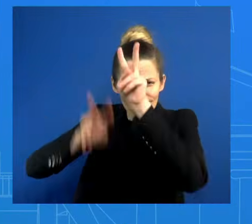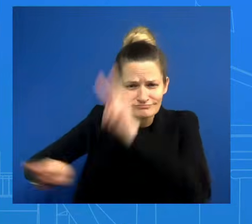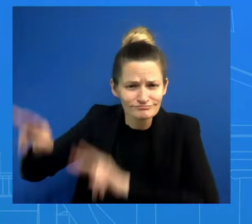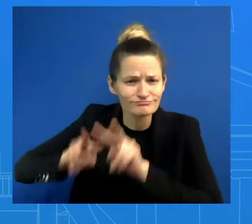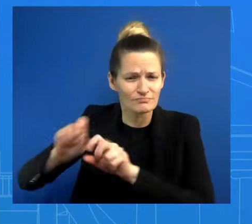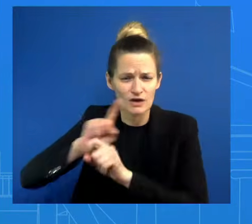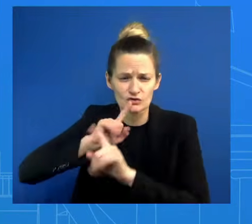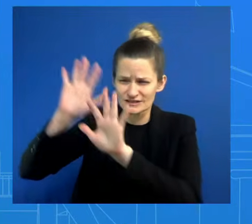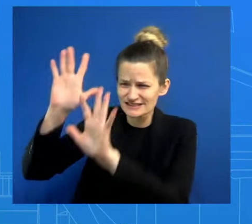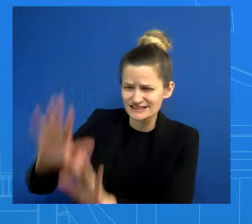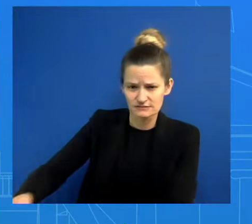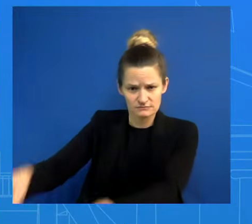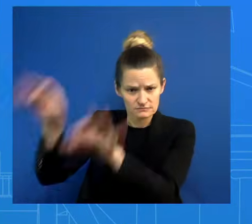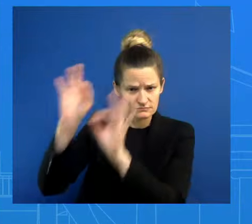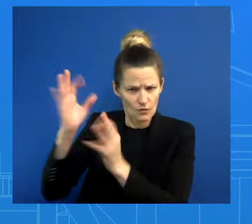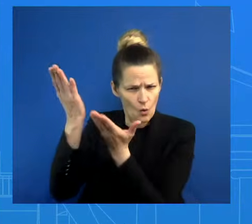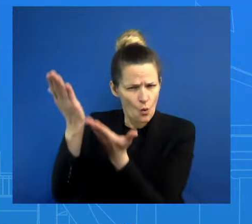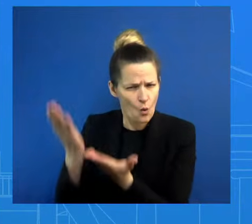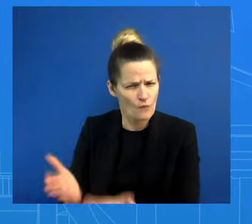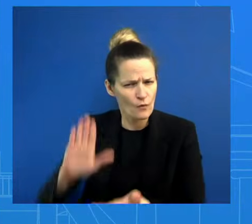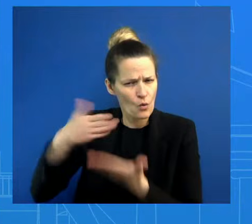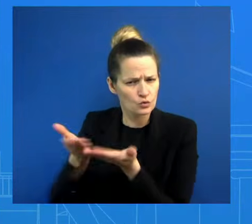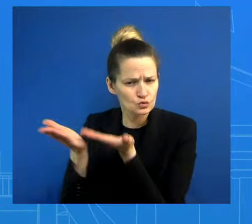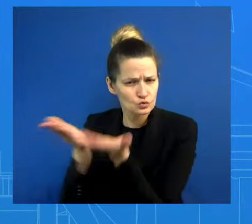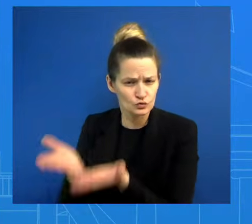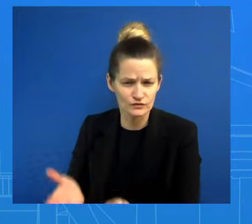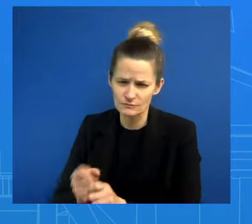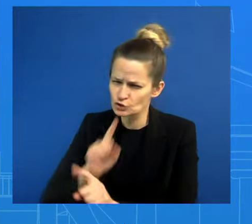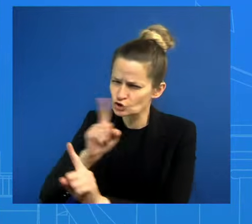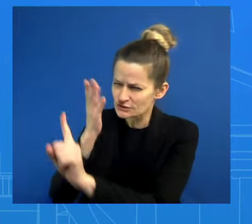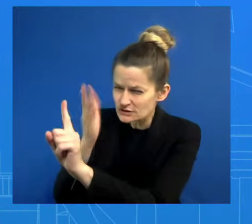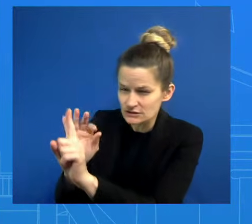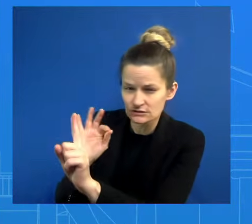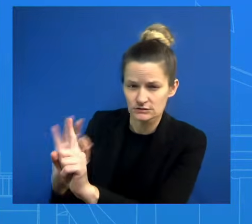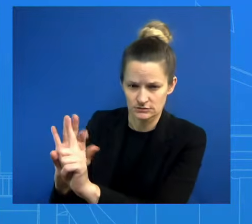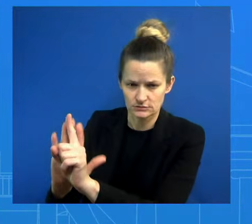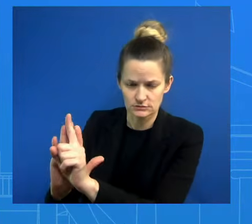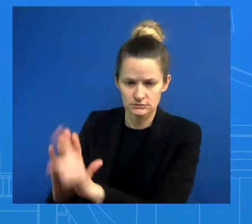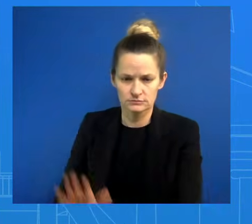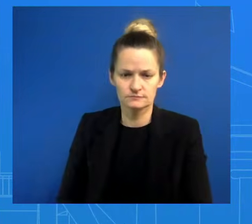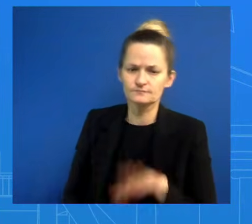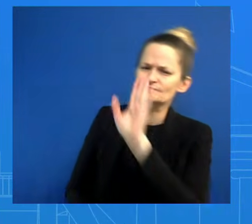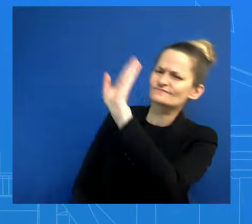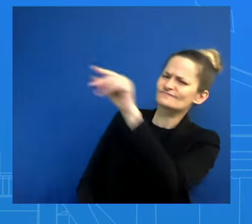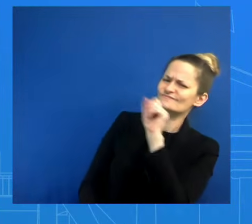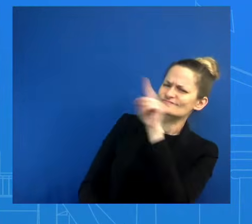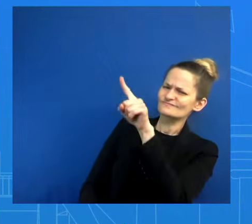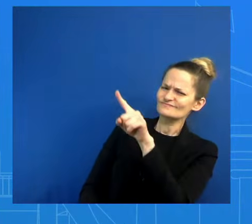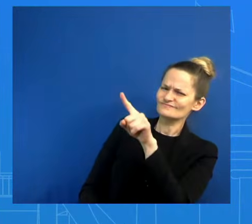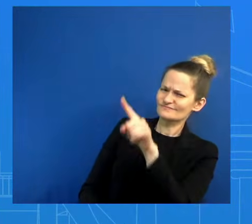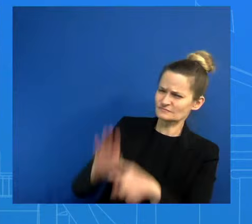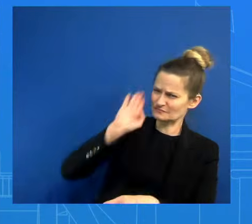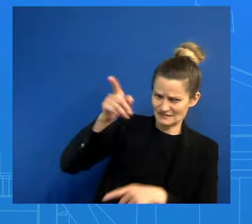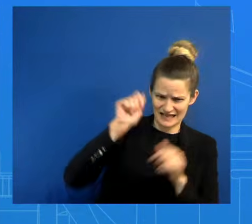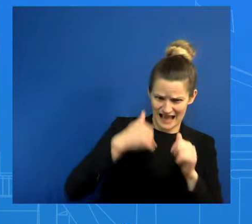that Russia wanted Vadim Krasikov, who is a Russian assassin being held in Germany,